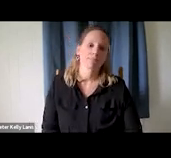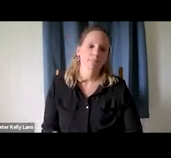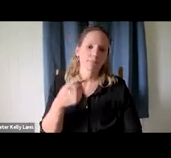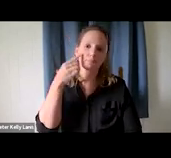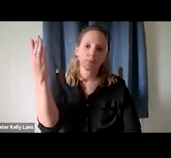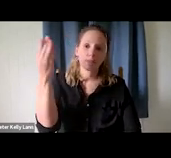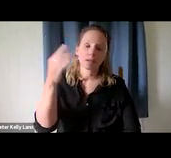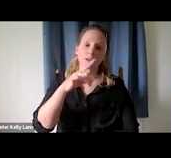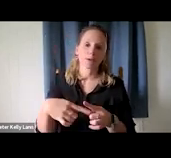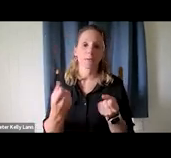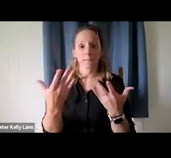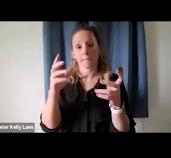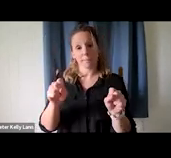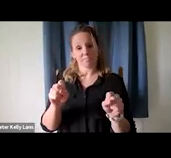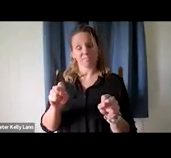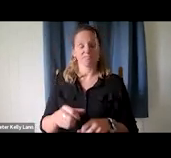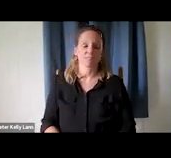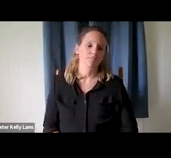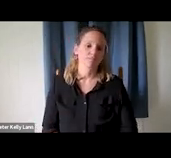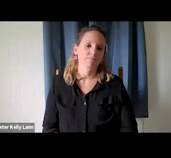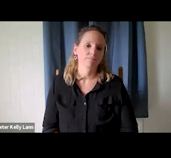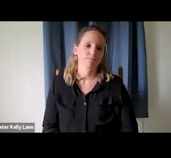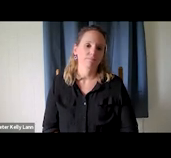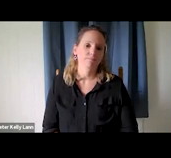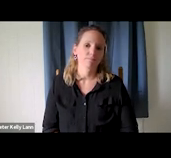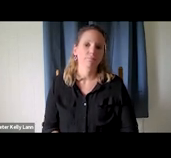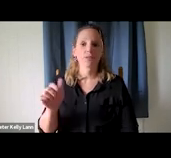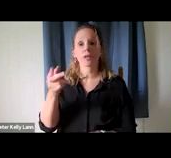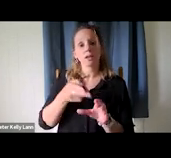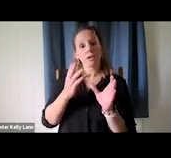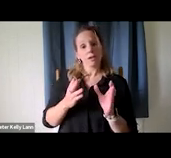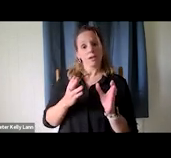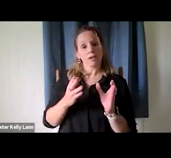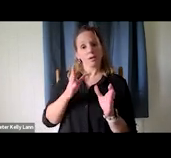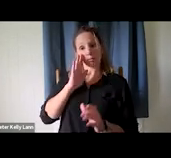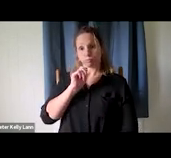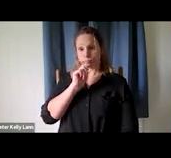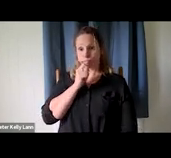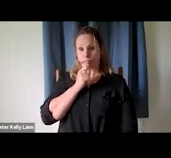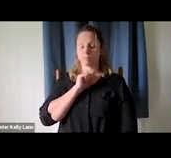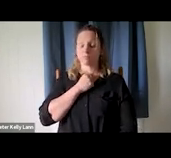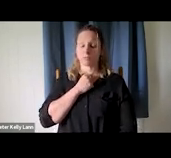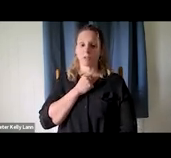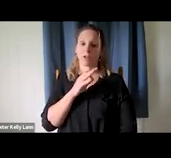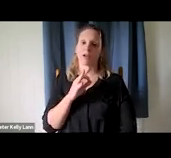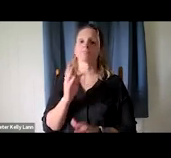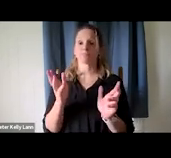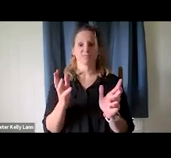and we take as many as we have time for. All the participant lines will be muted and the chat feature is disabled.